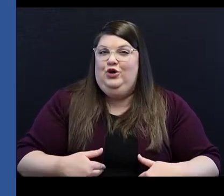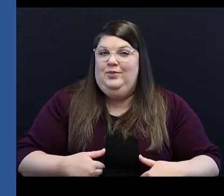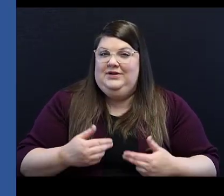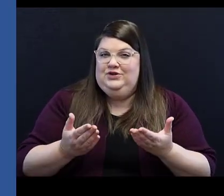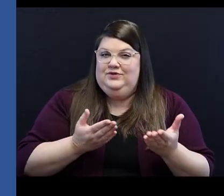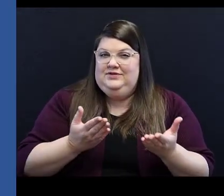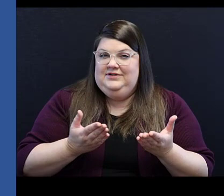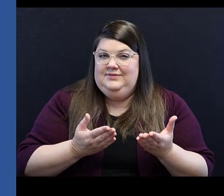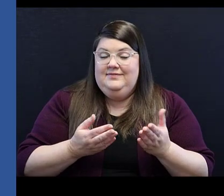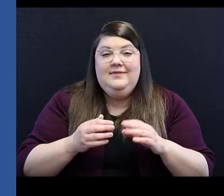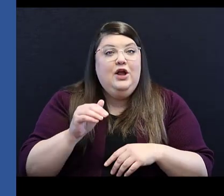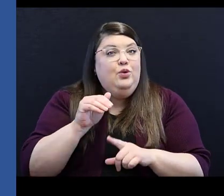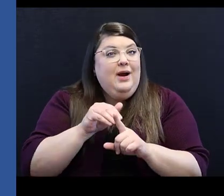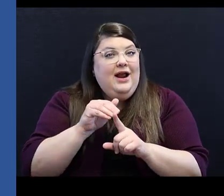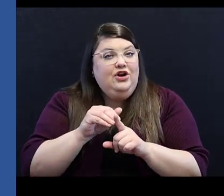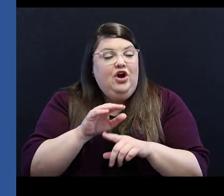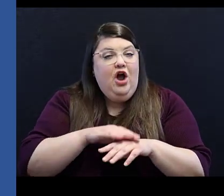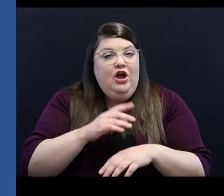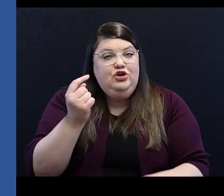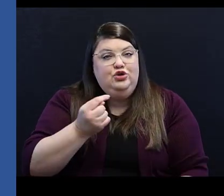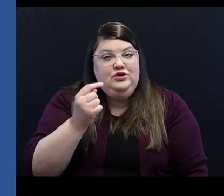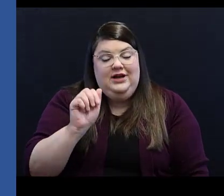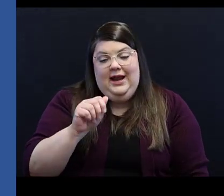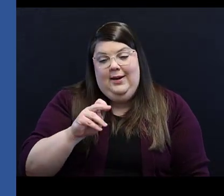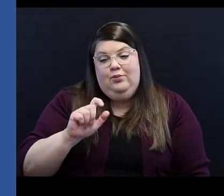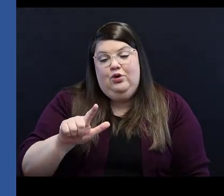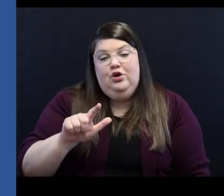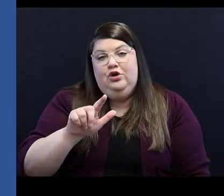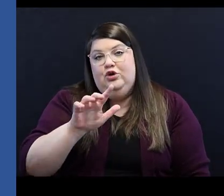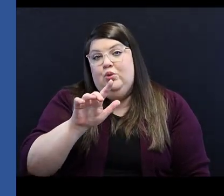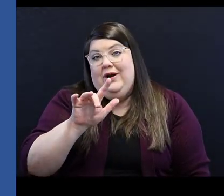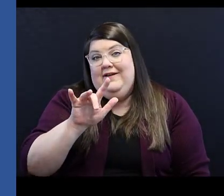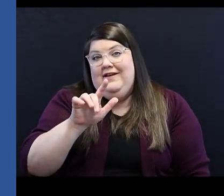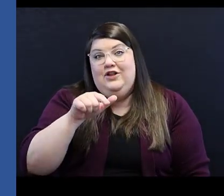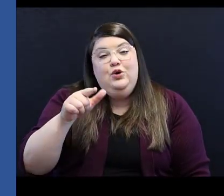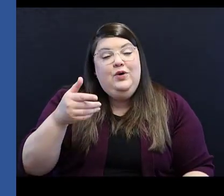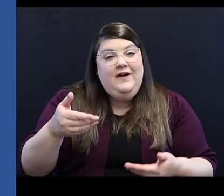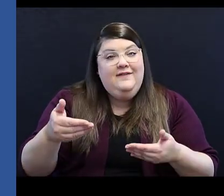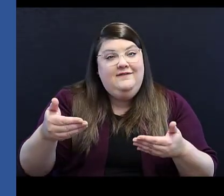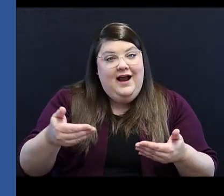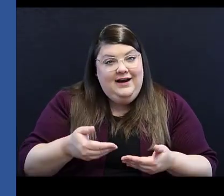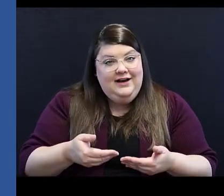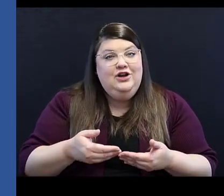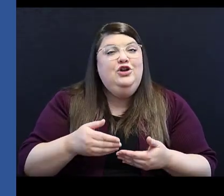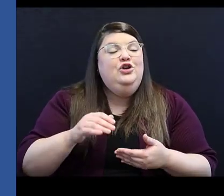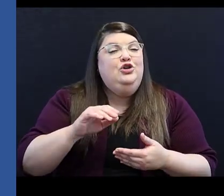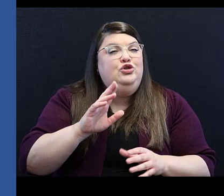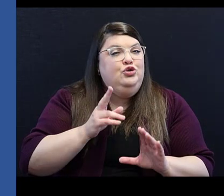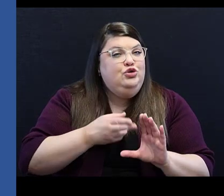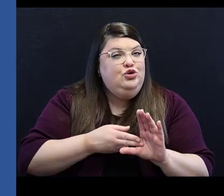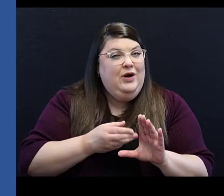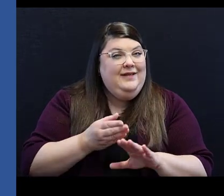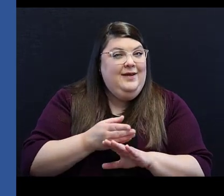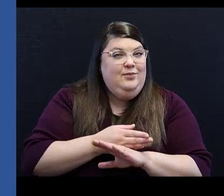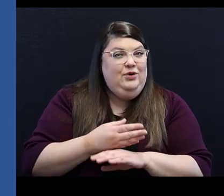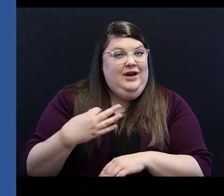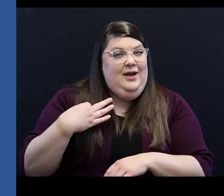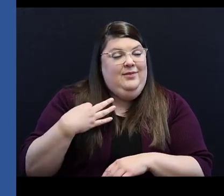As a reminder, a pre-application webinar will take place Tuesday, April 25th.